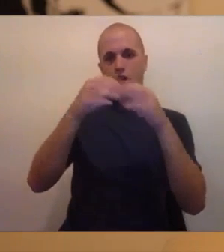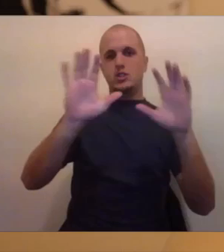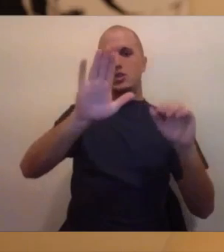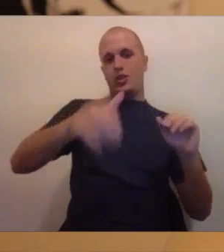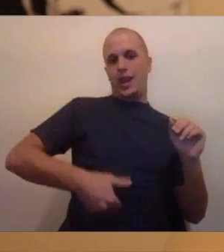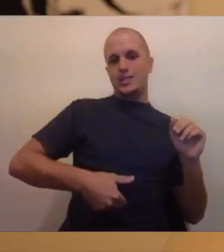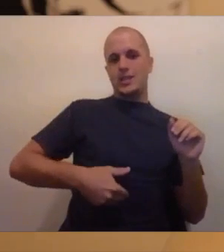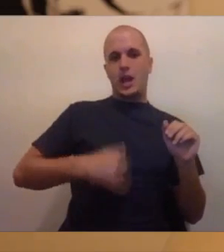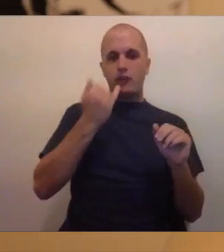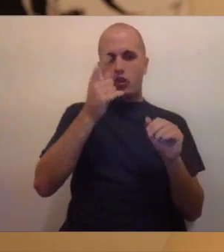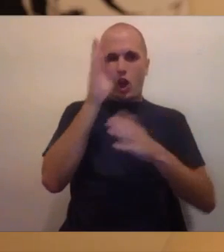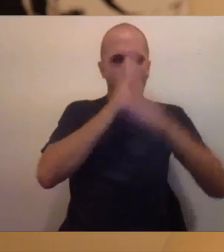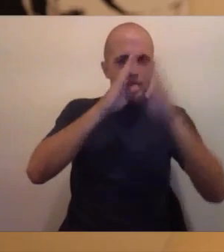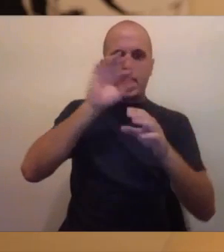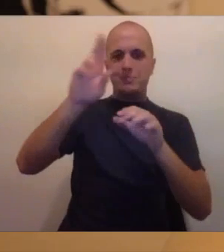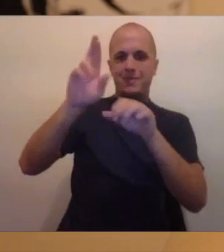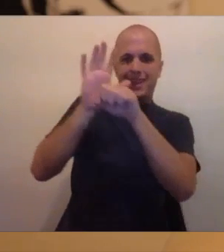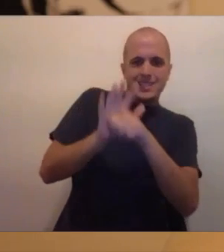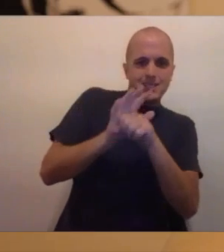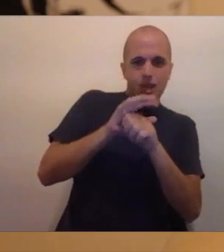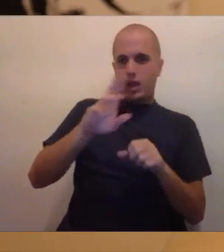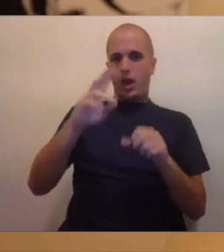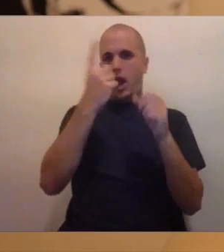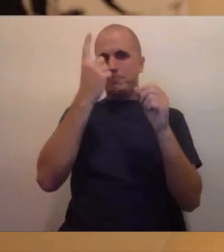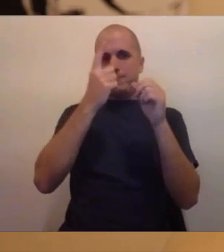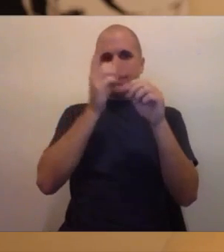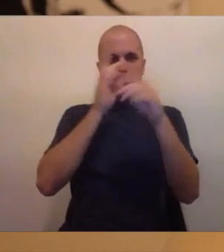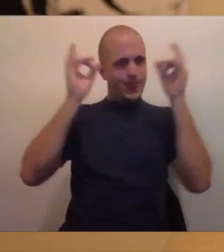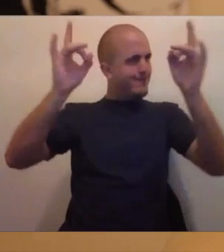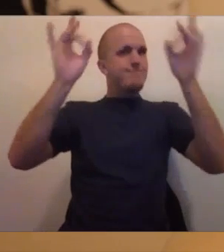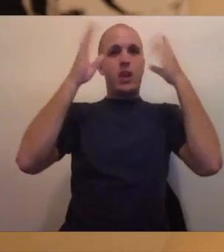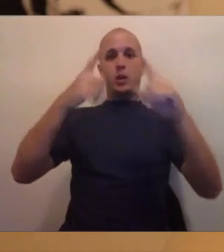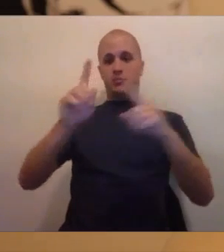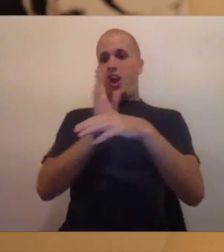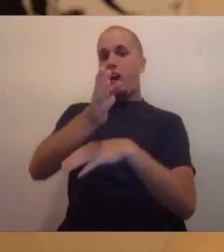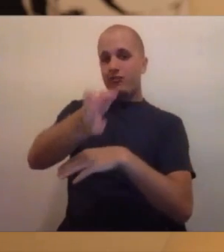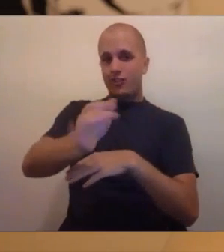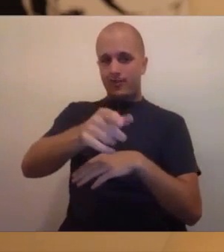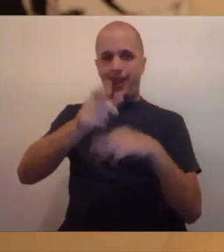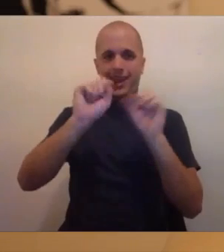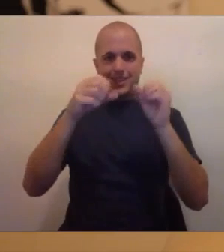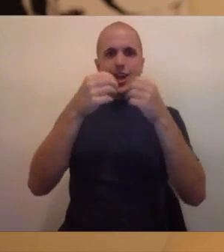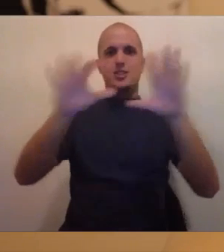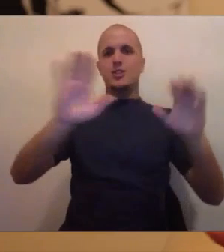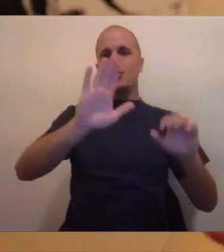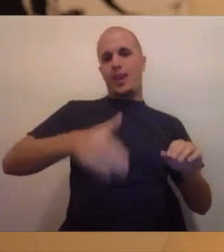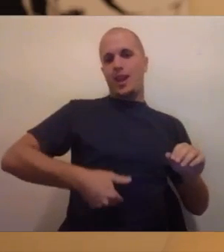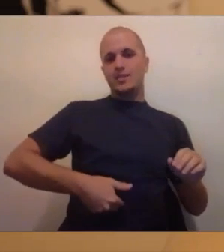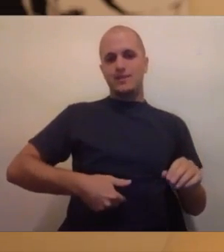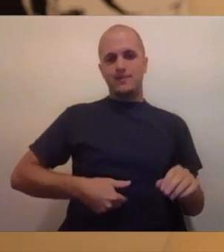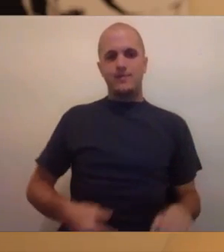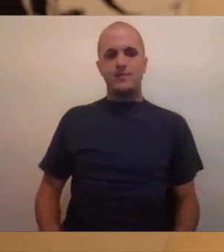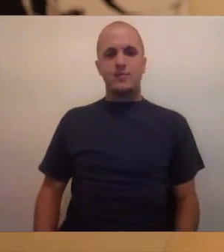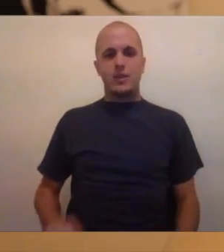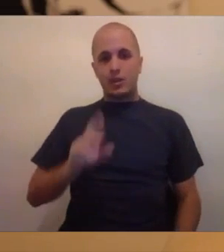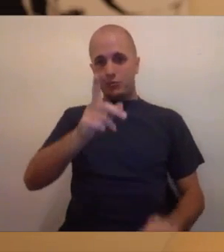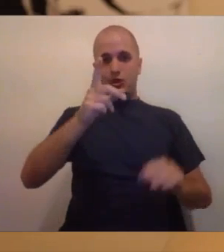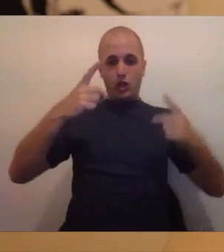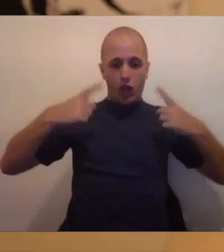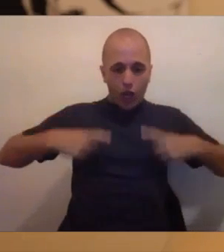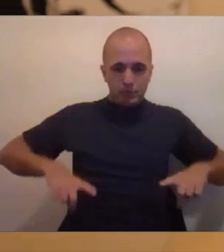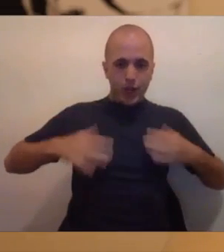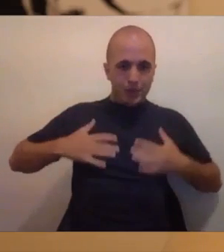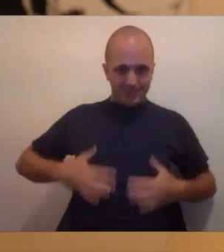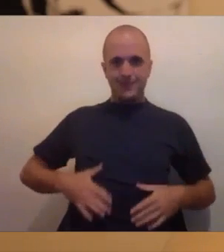You can lose it if you are worried or tensed, if you are under post-traumatic stress,